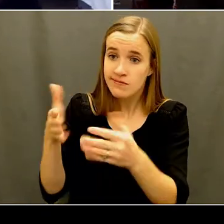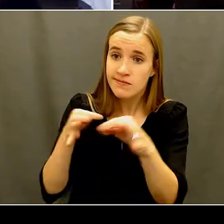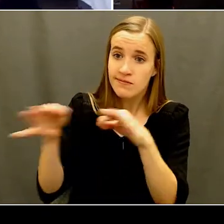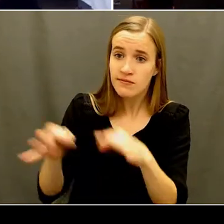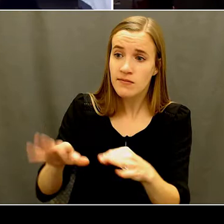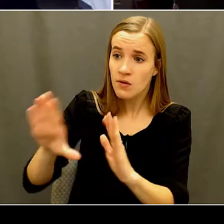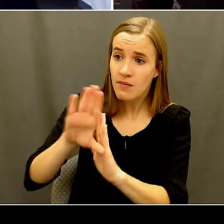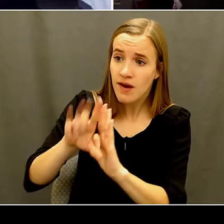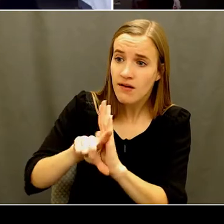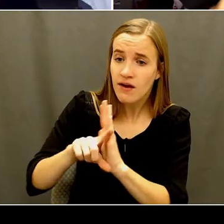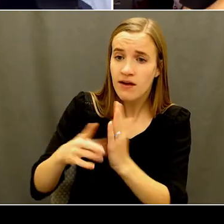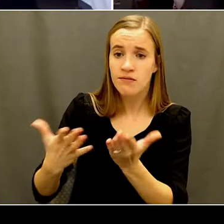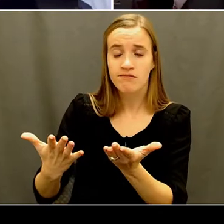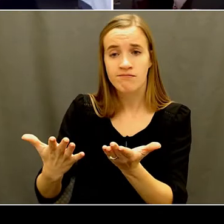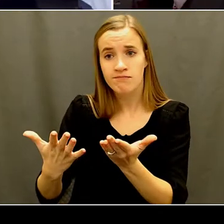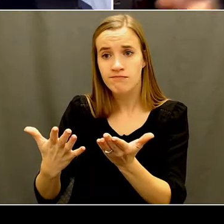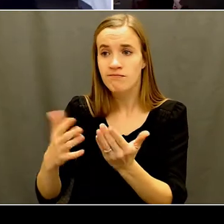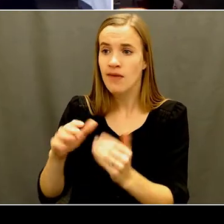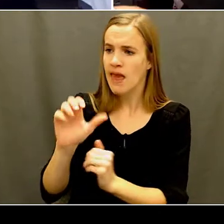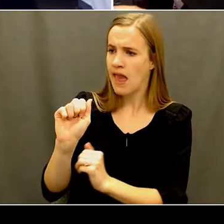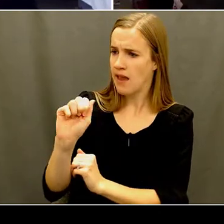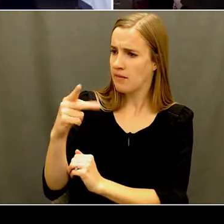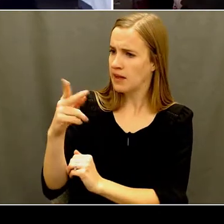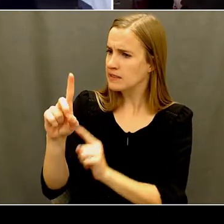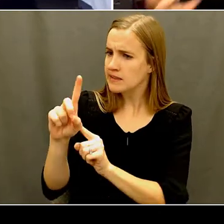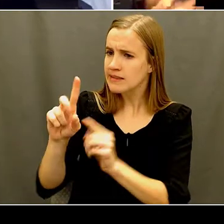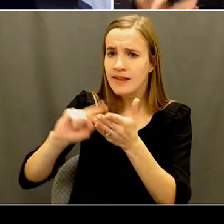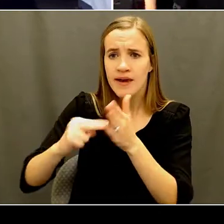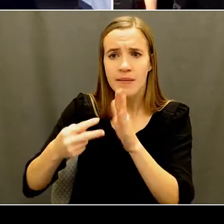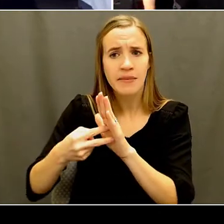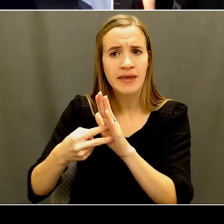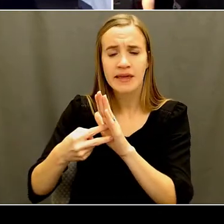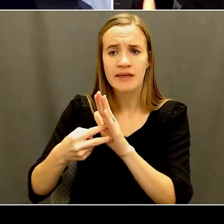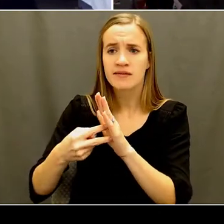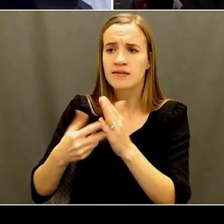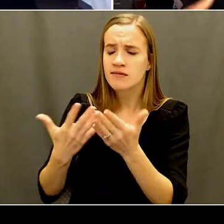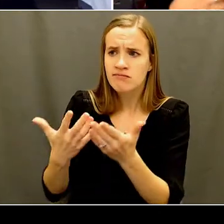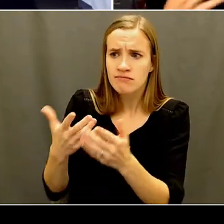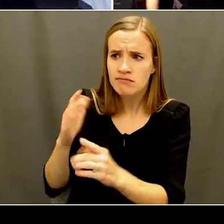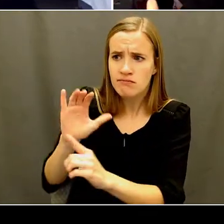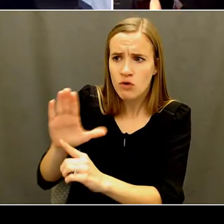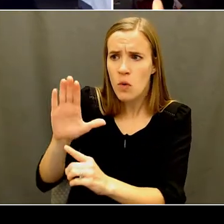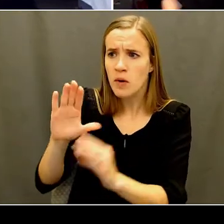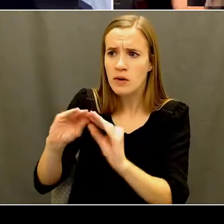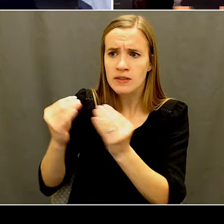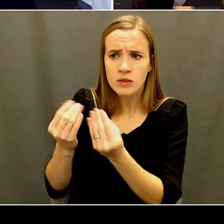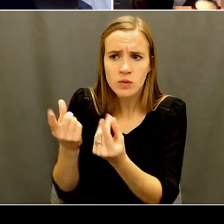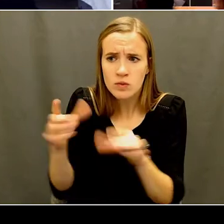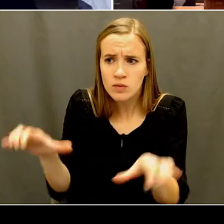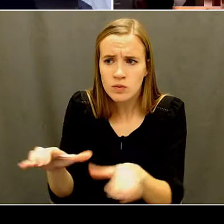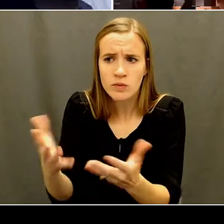on yourself, kind of explaining what AAPD is, what it stands for, the impact that it has and how you got involved.